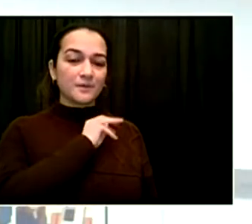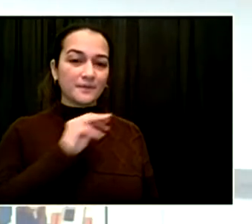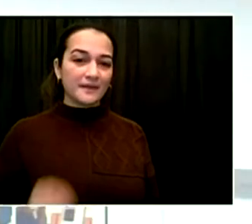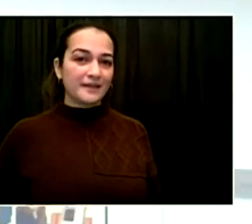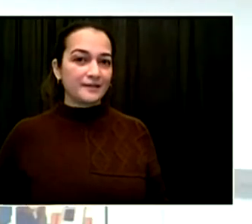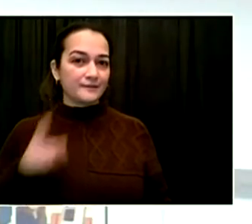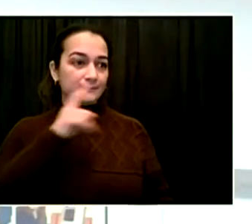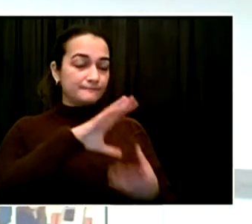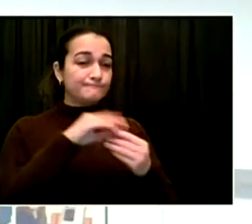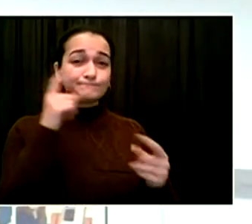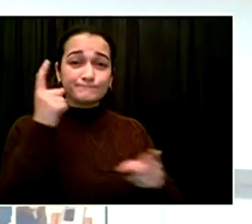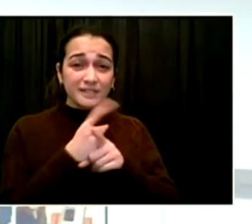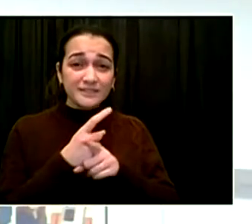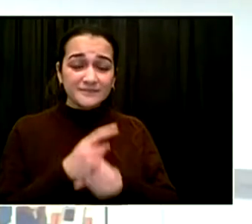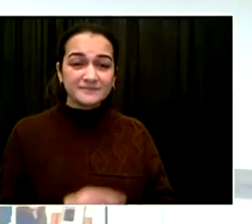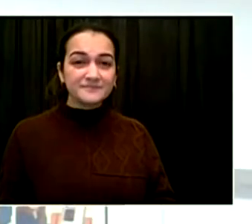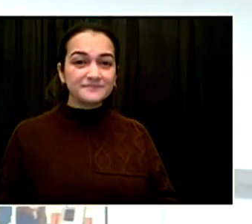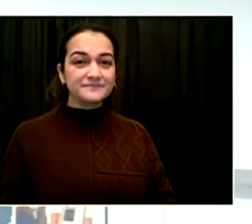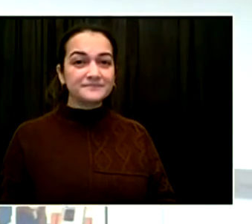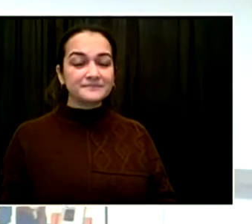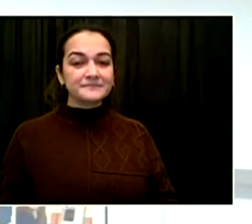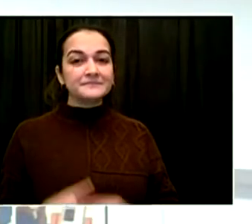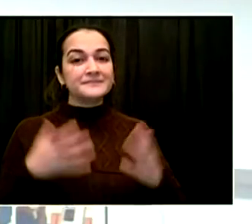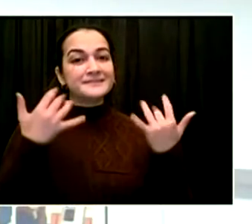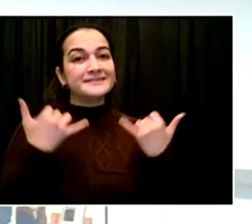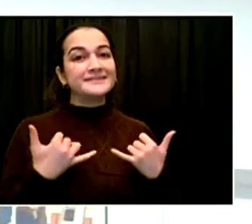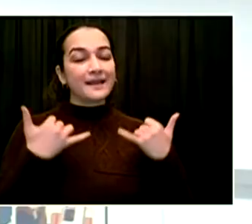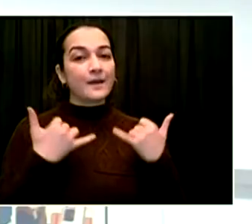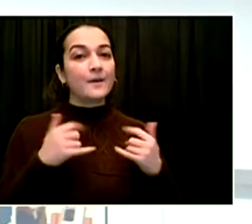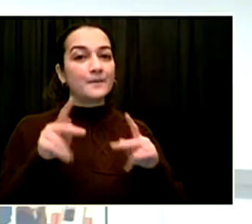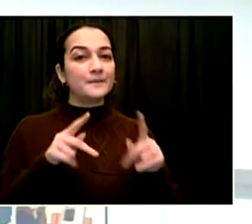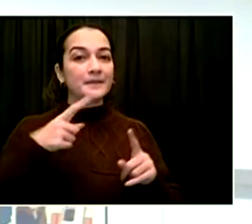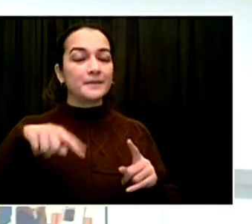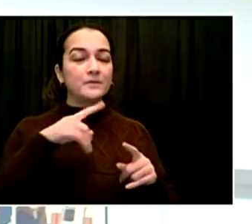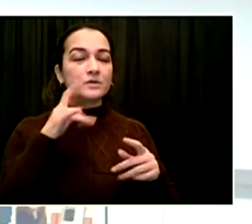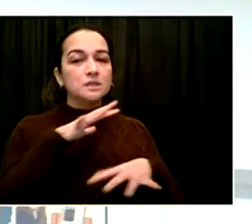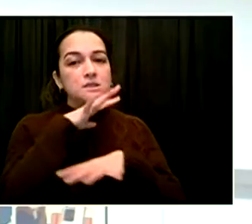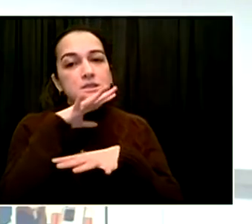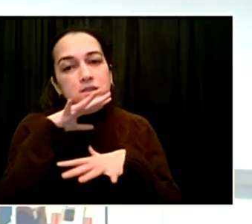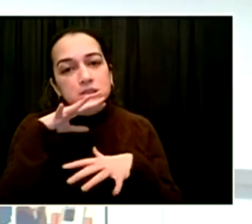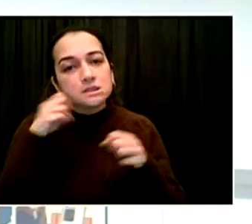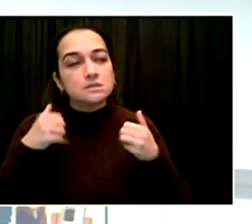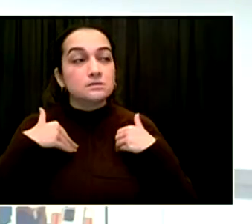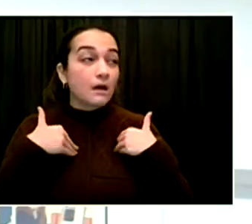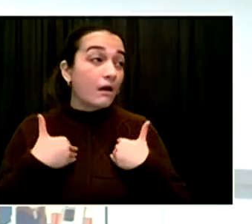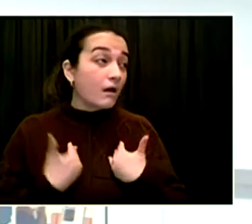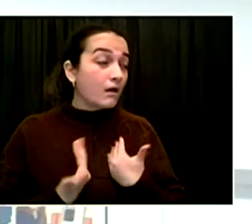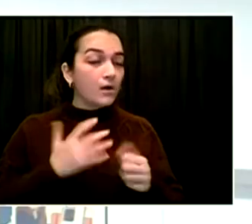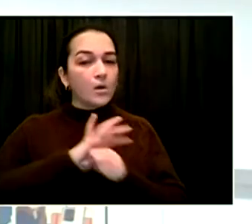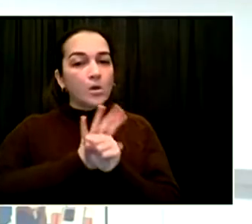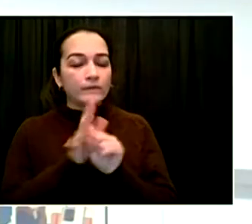EMPHASIZING. DOCTOR. GLORIA, PEOPLE ARE FEELING SO MUCH PANDEMIC FATIGUE RIGHT NOW.